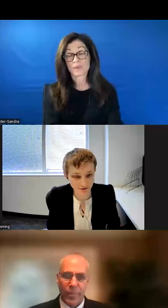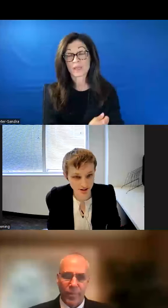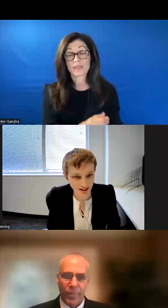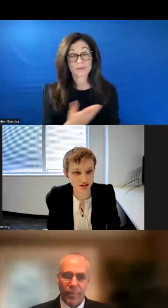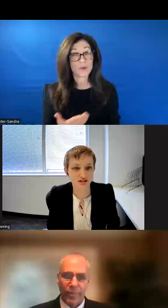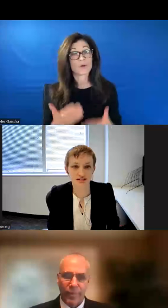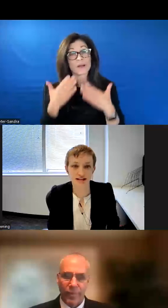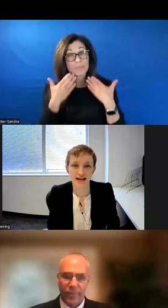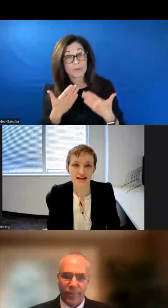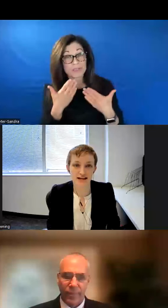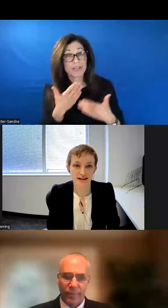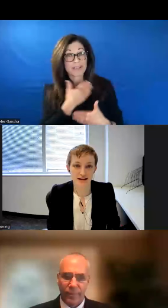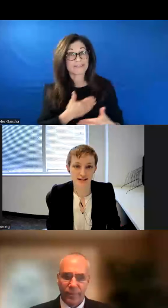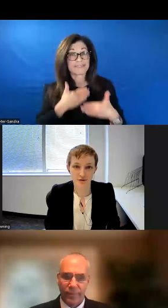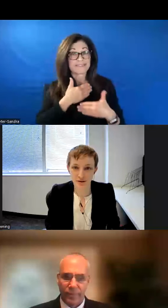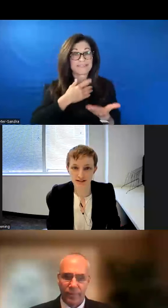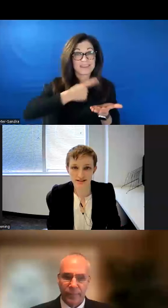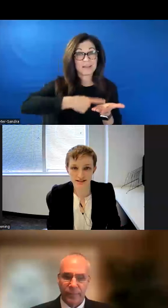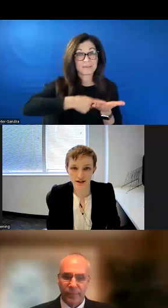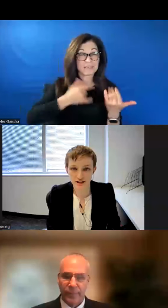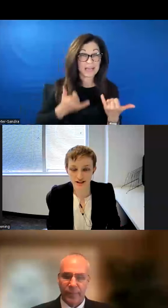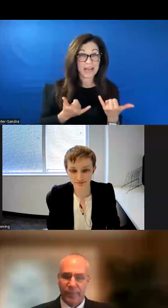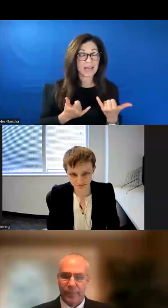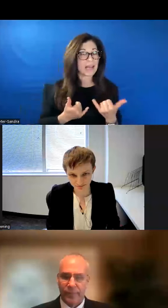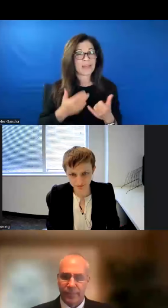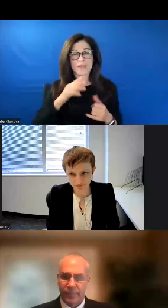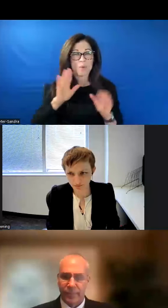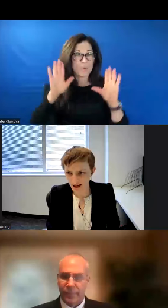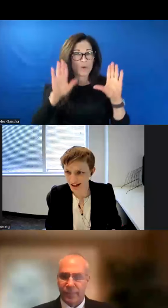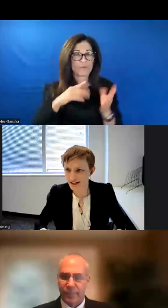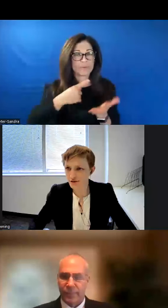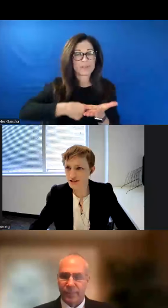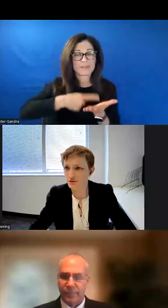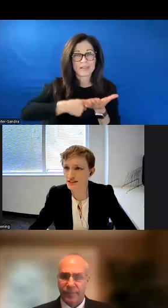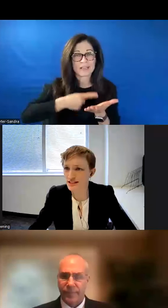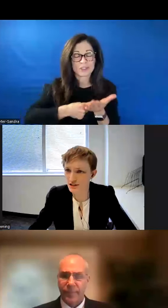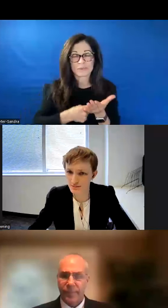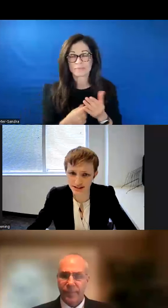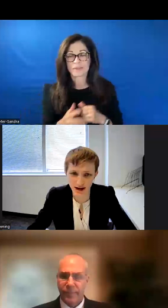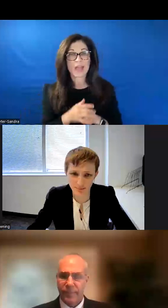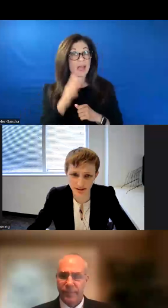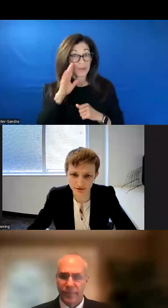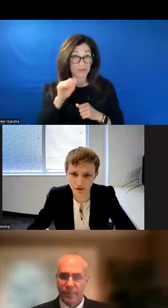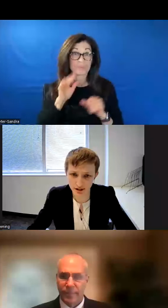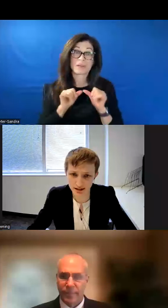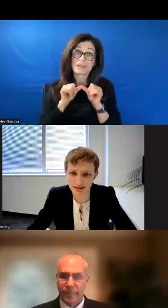CONVERSATION TODAY, THE ROBUST DISCUSSION. I KNOW THIS WILL CONTINUE TO BE A TOPIC OF FOCUS